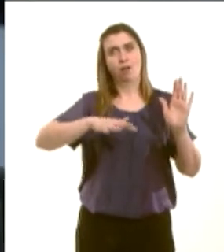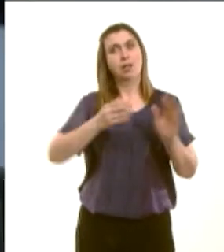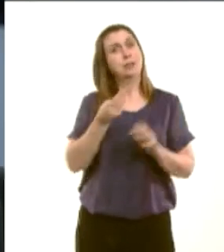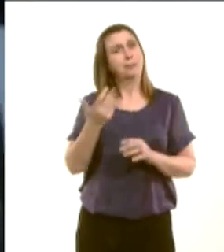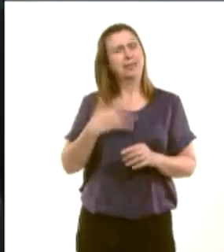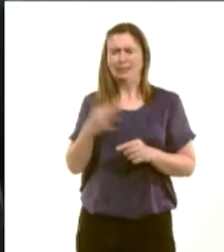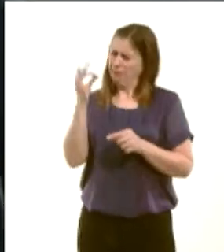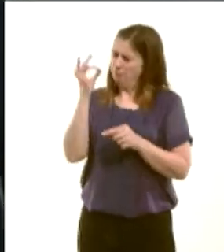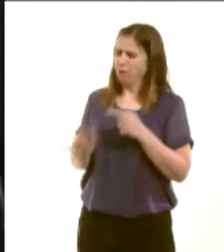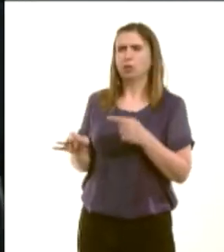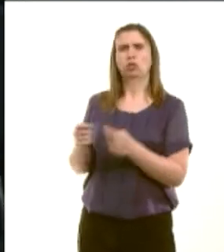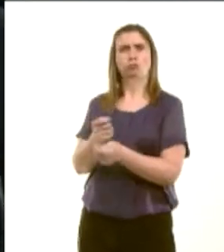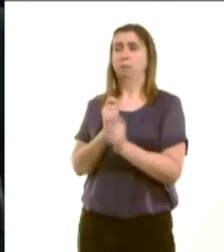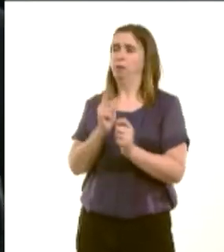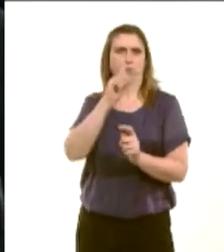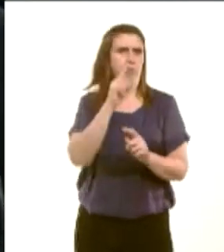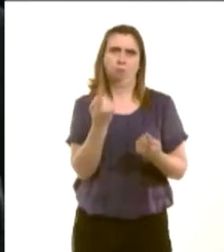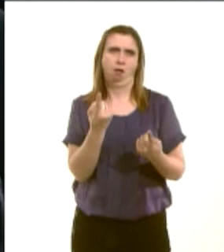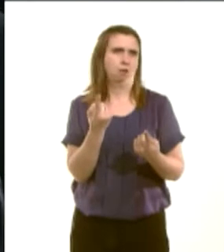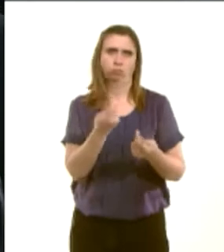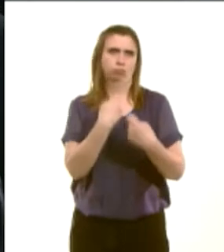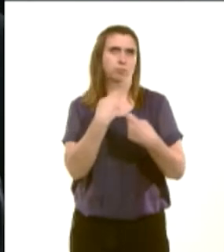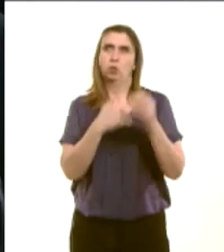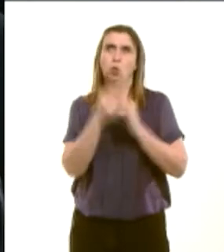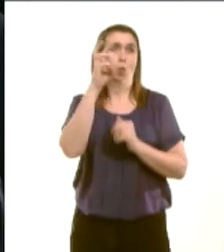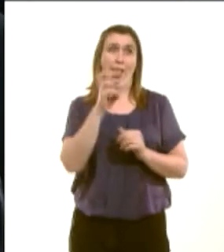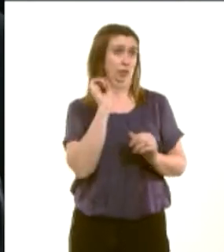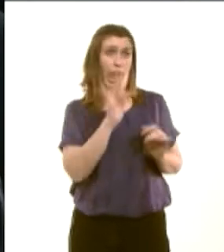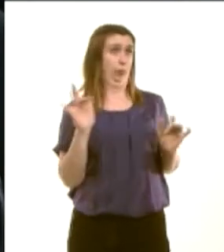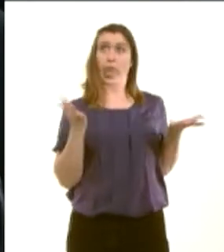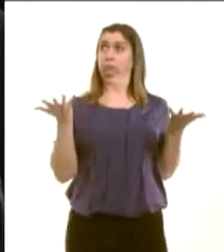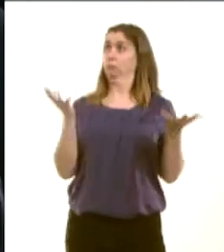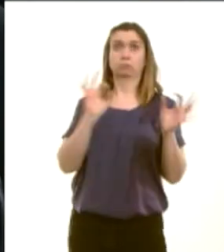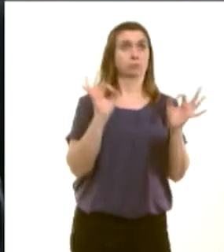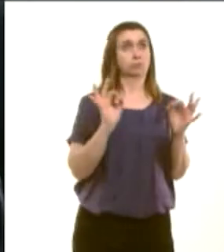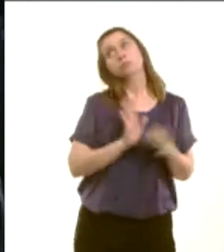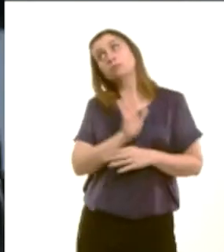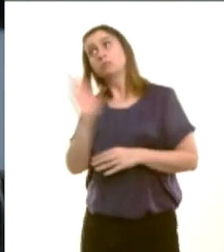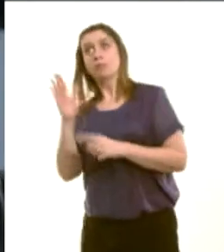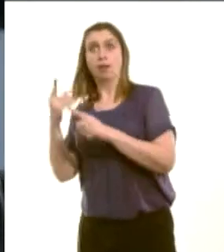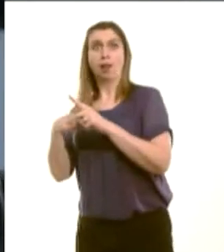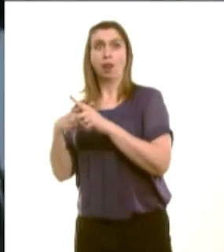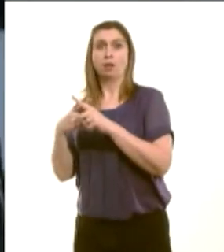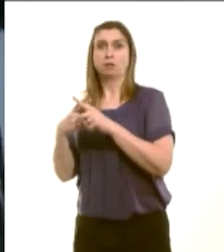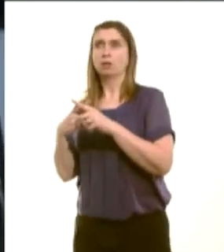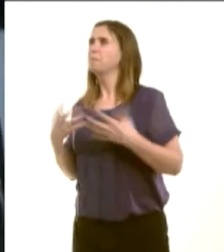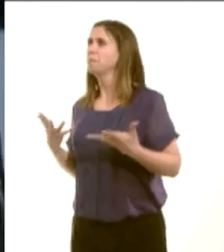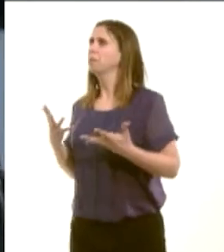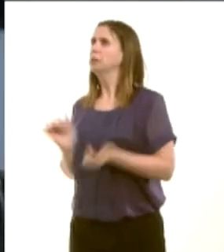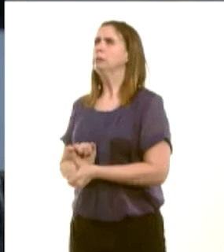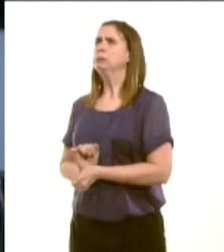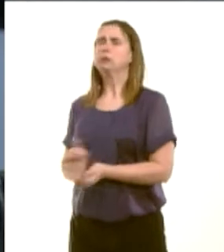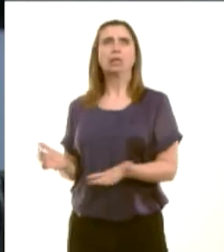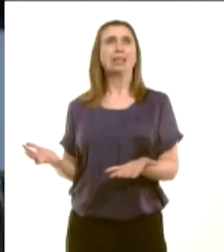treatment that is not available in north Walesóthey become embroiled in a trap, really, because,